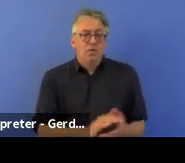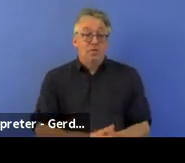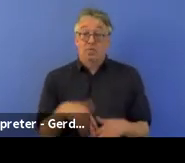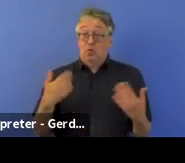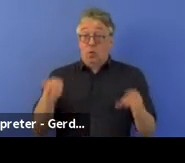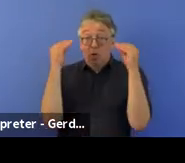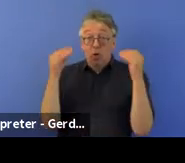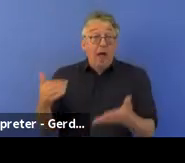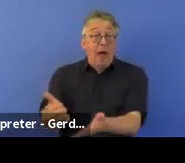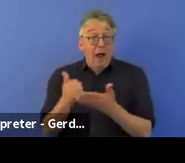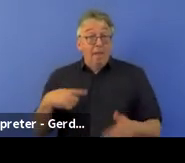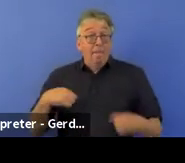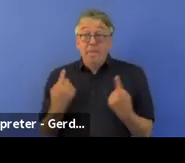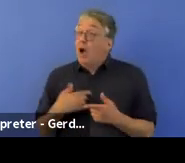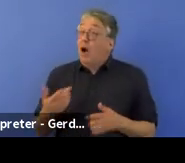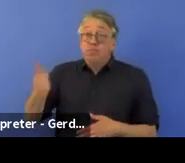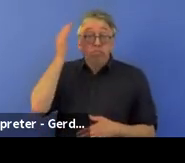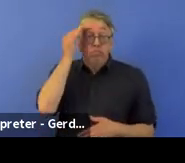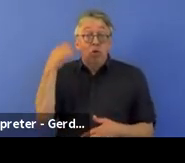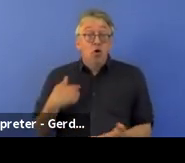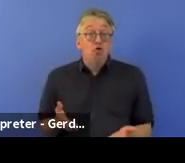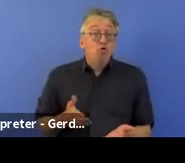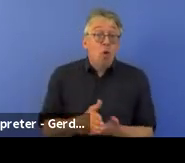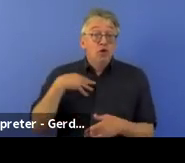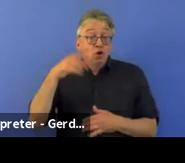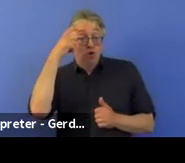say. What does education mean for